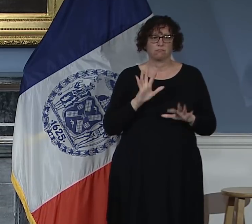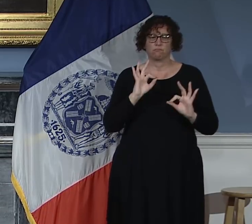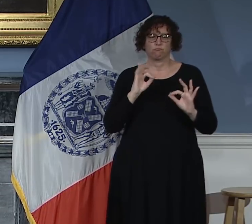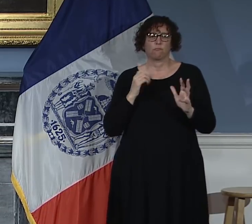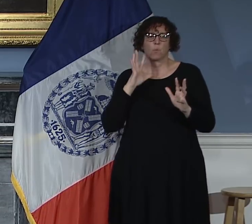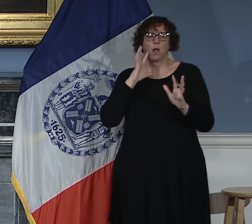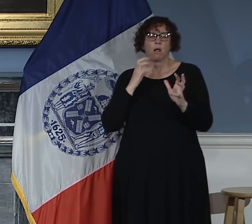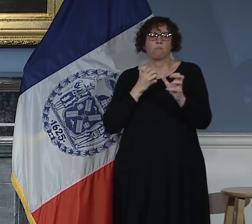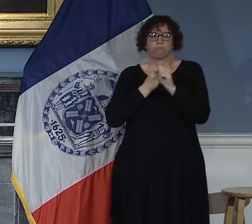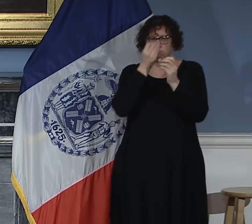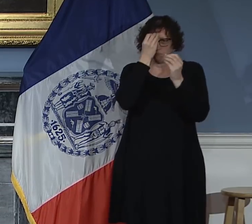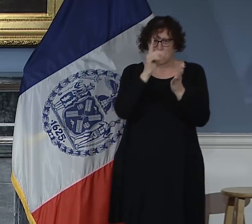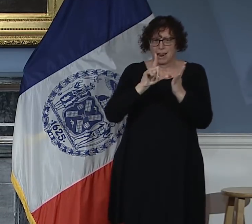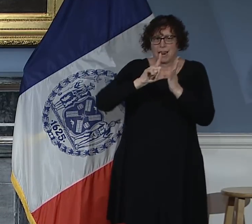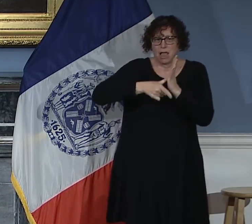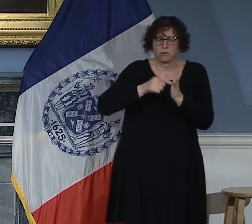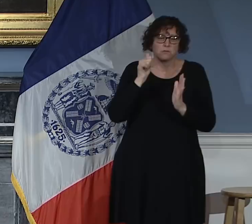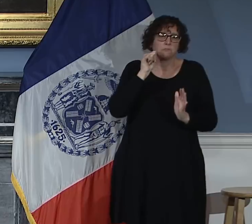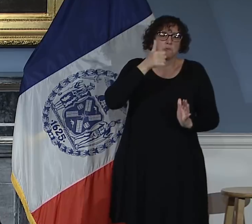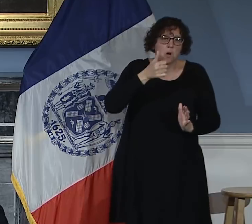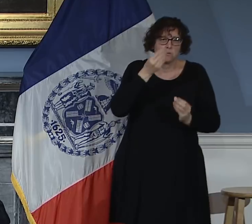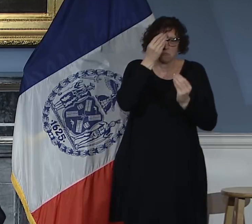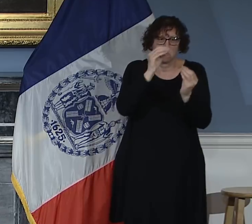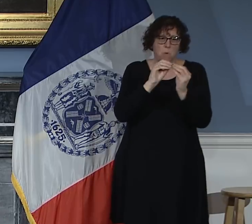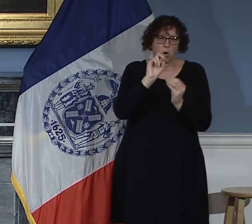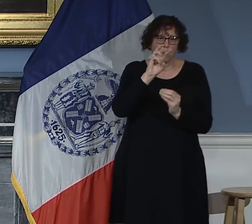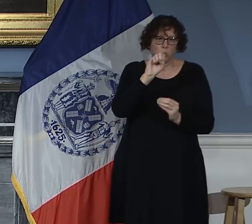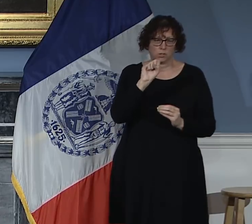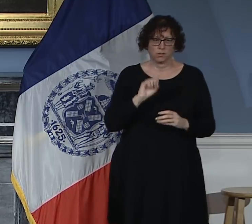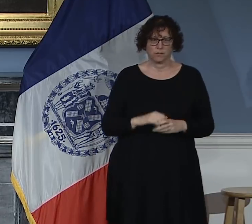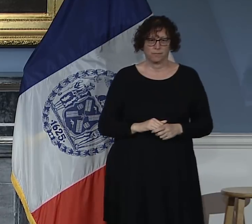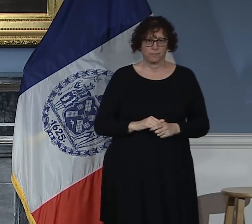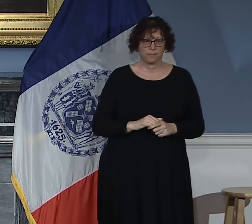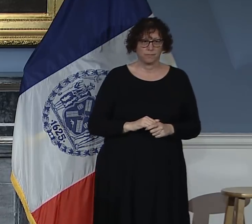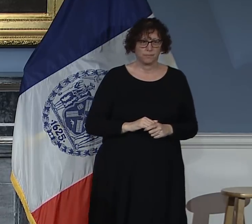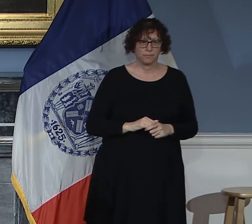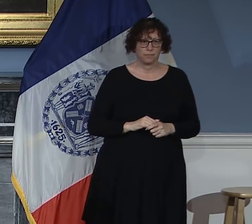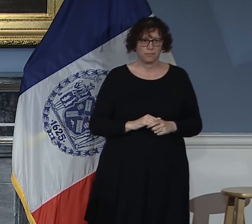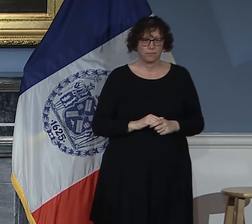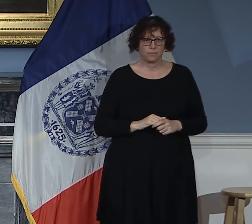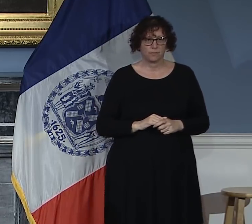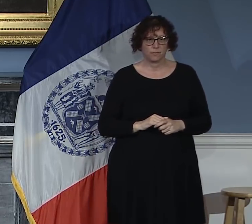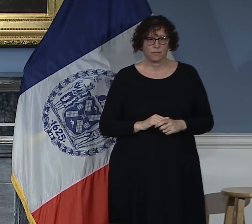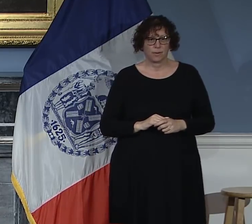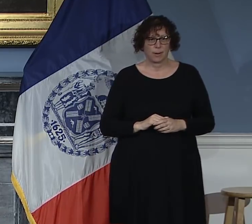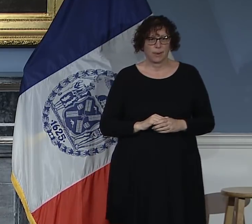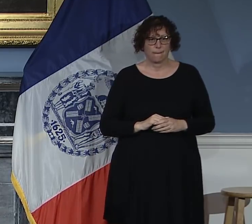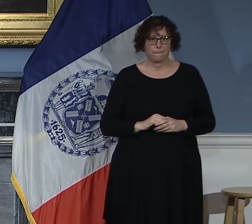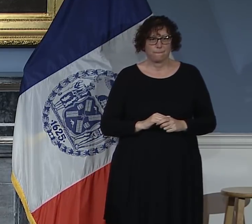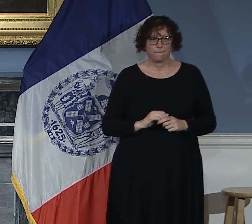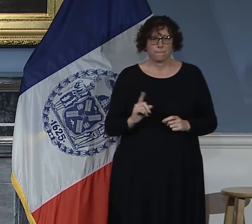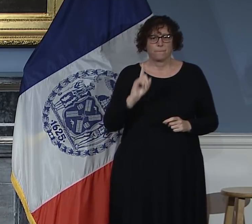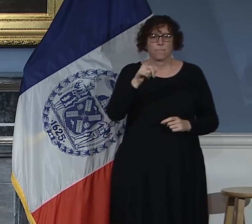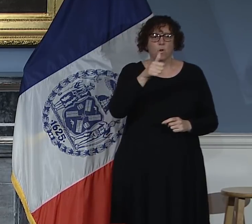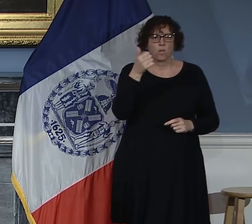UPDATE ON THAT. WE CAN HAVE THAT FOR YOU.